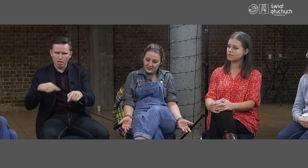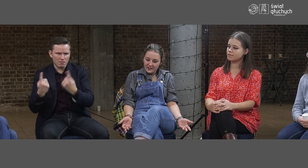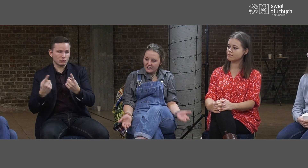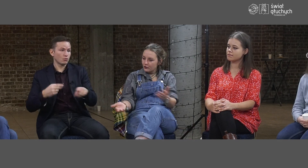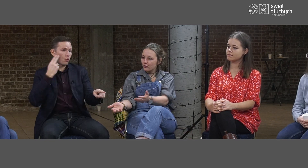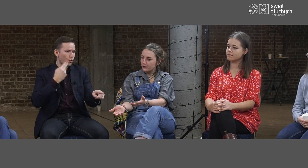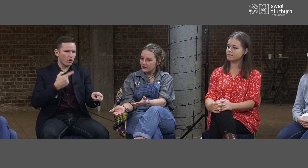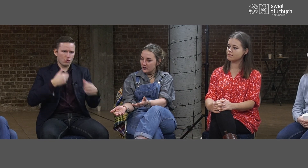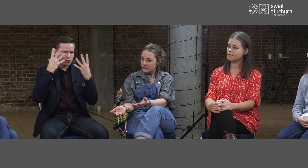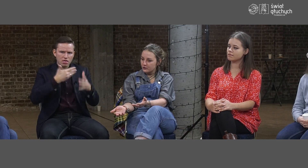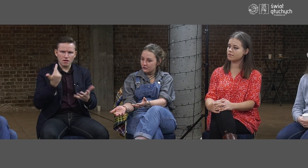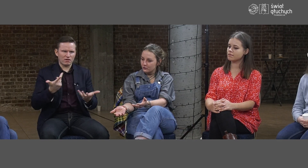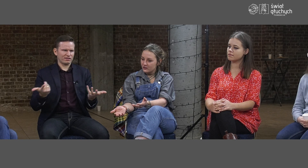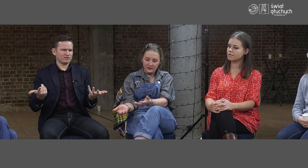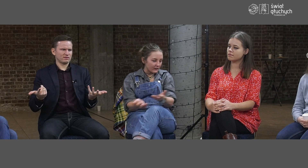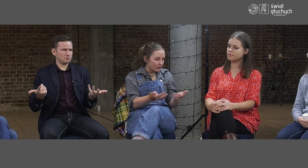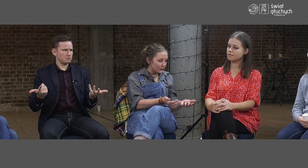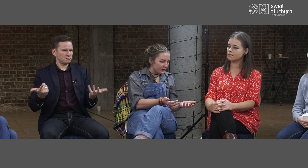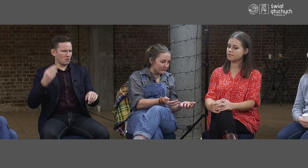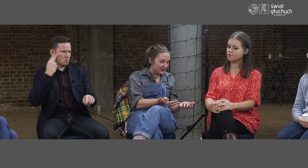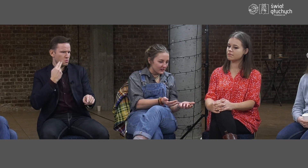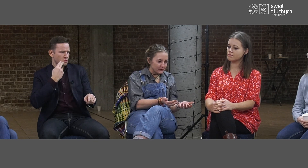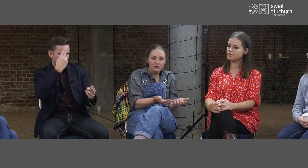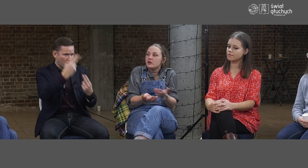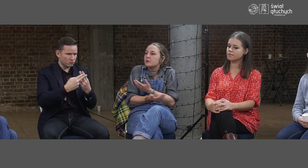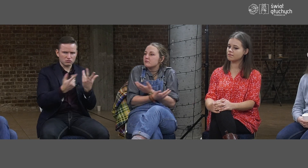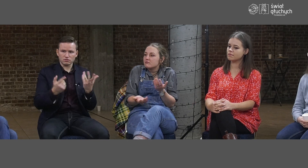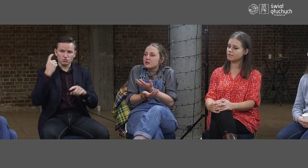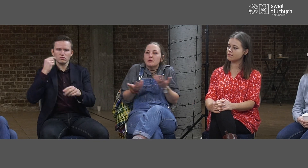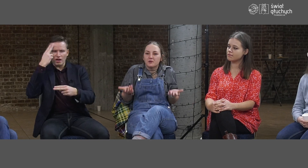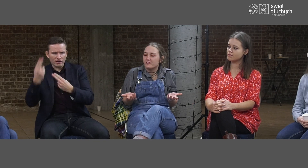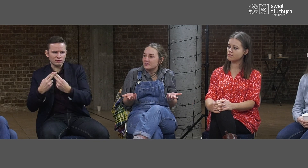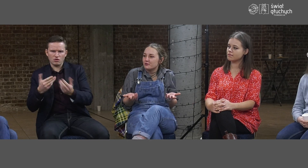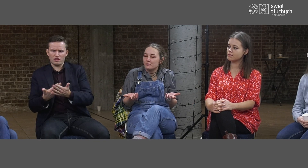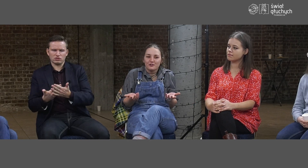And why do deaf people not accept me? Why do hearing people not accept me? What am I supposed to do with this?